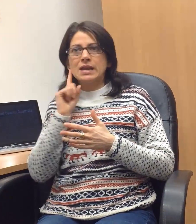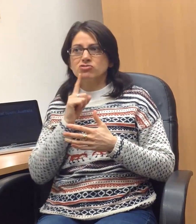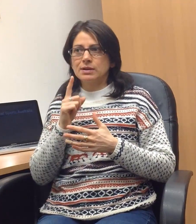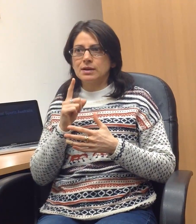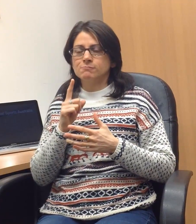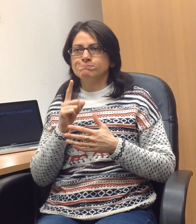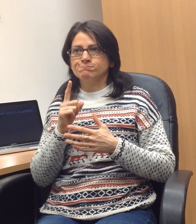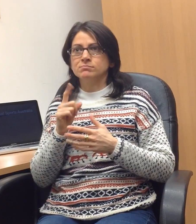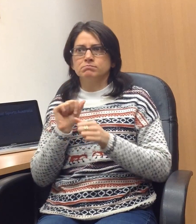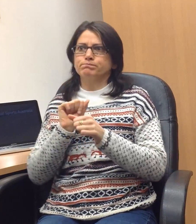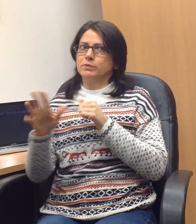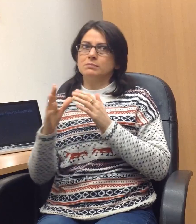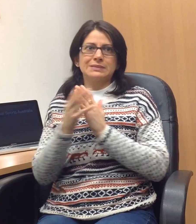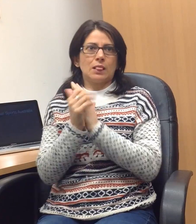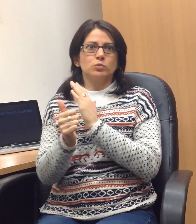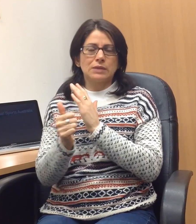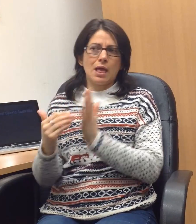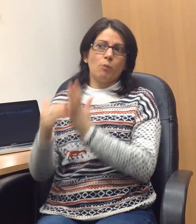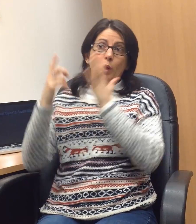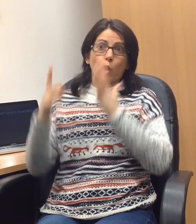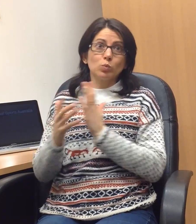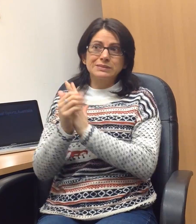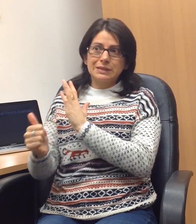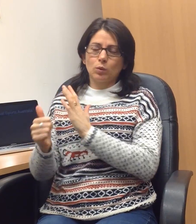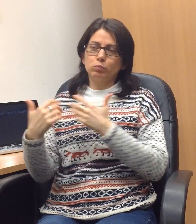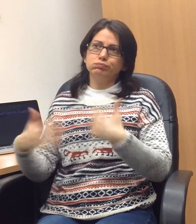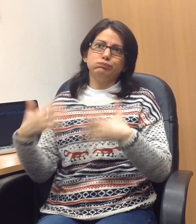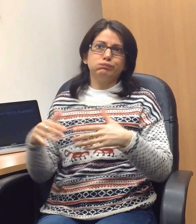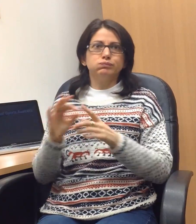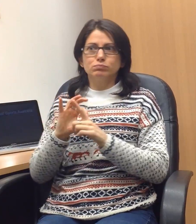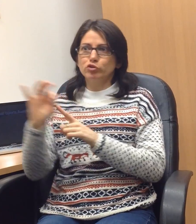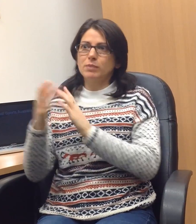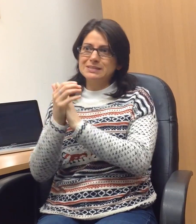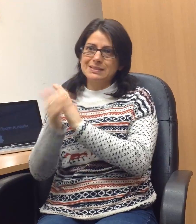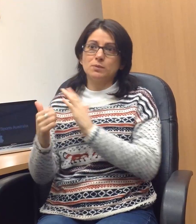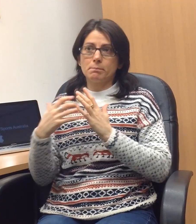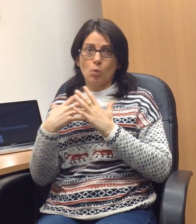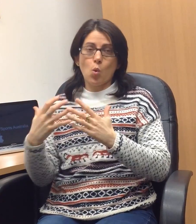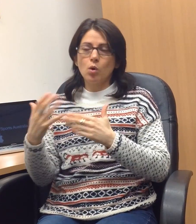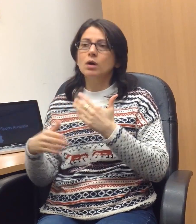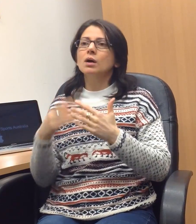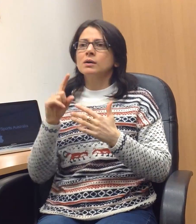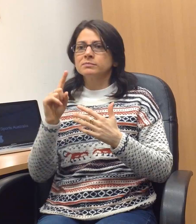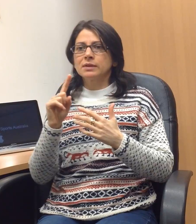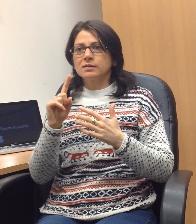with hearing people, their skills are really good and it helps me improve my skills.